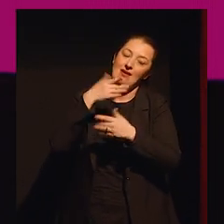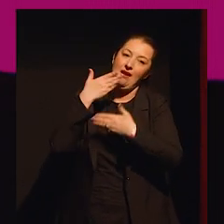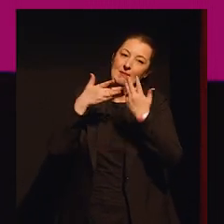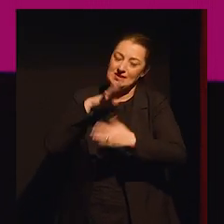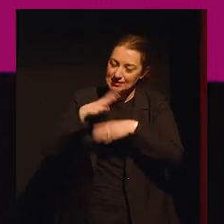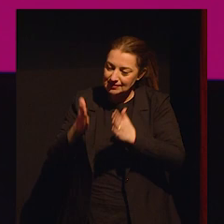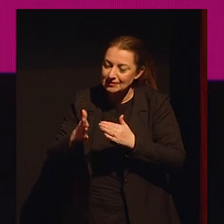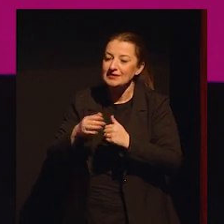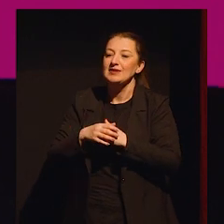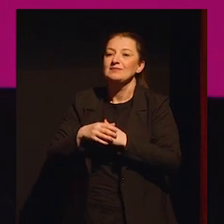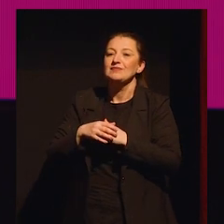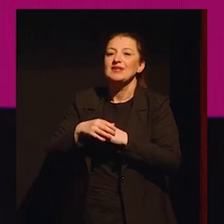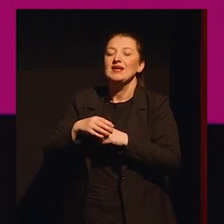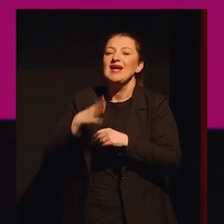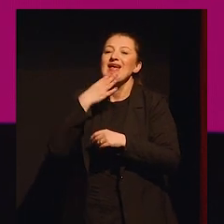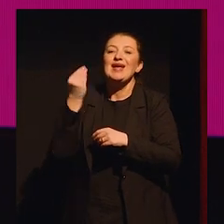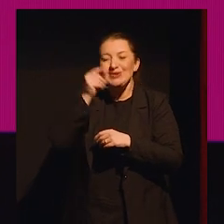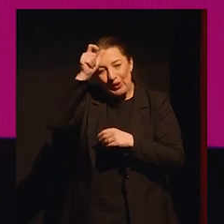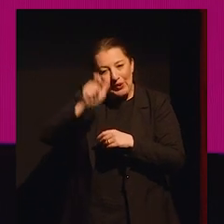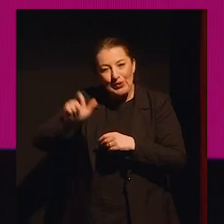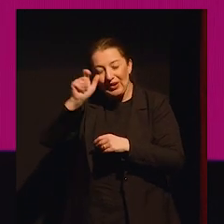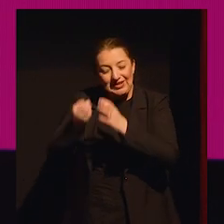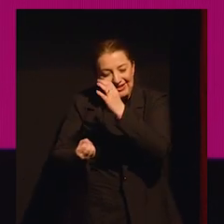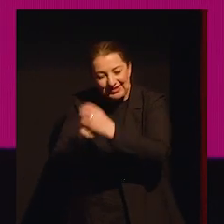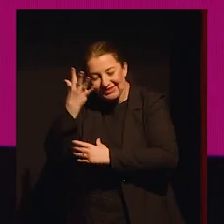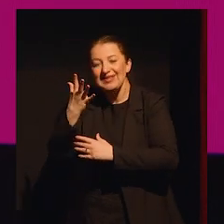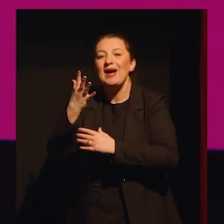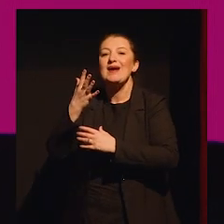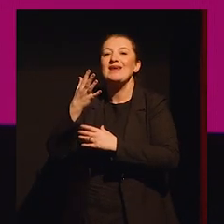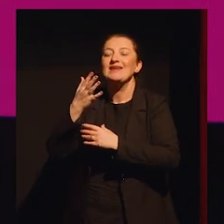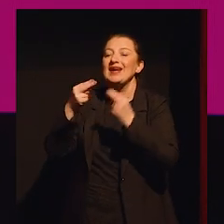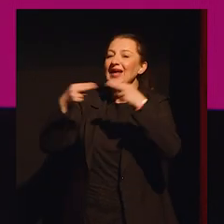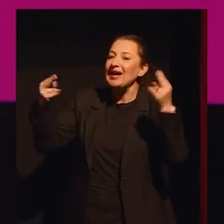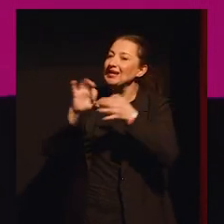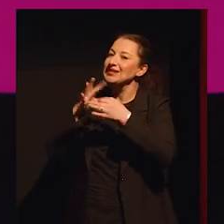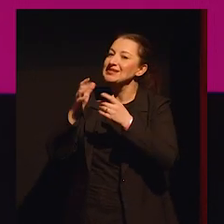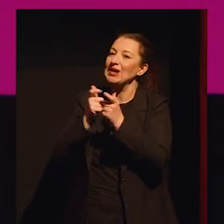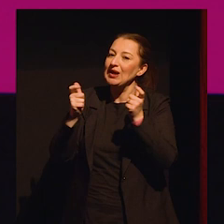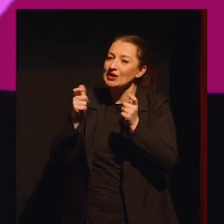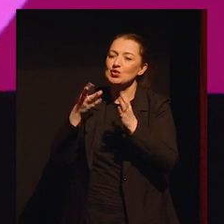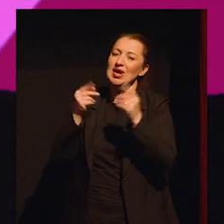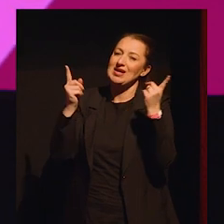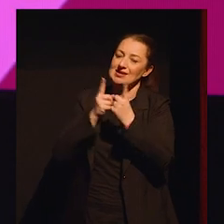And how did our adventure of founding Women in Games Turkey develop? I’ll briefly talk about this process.